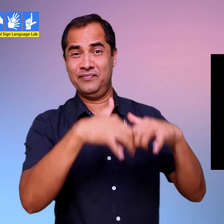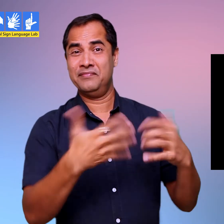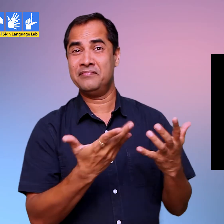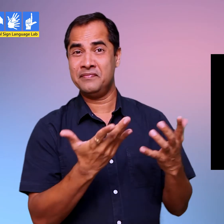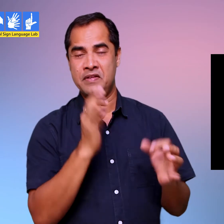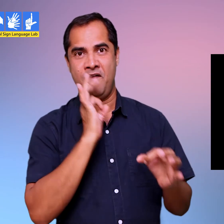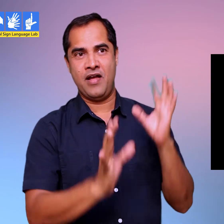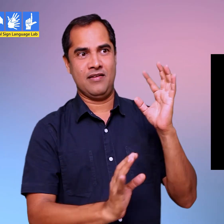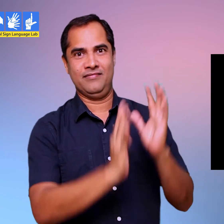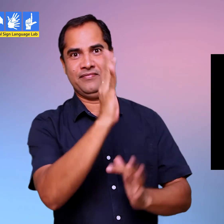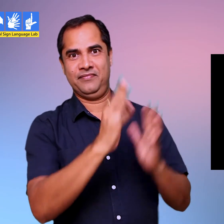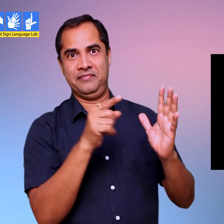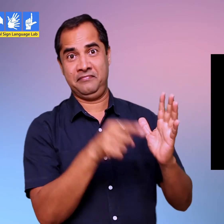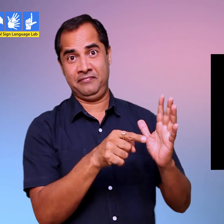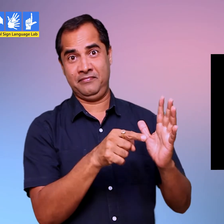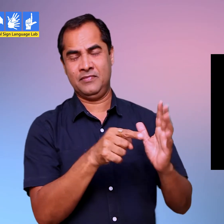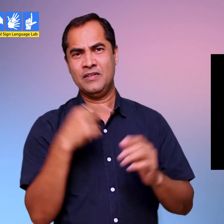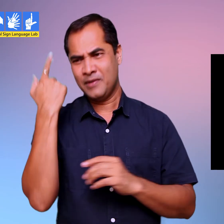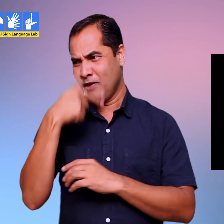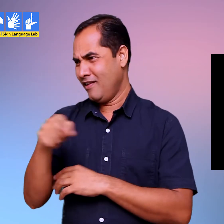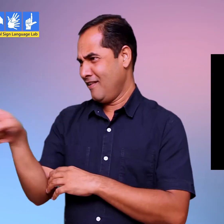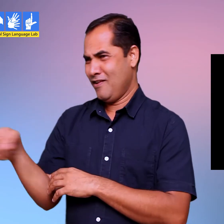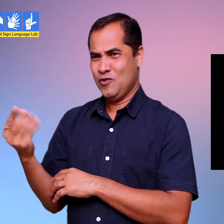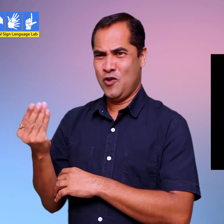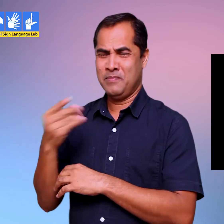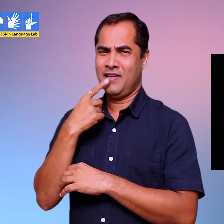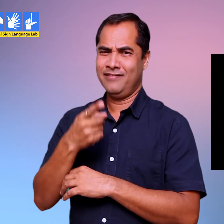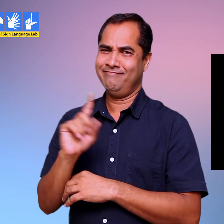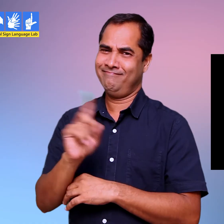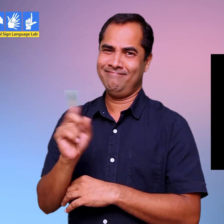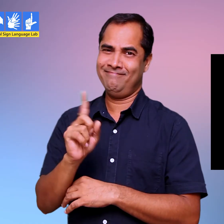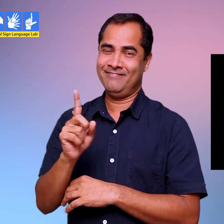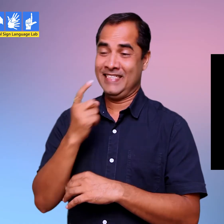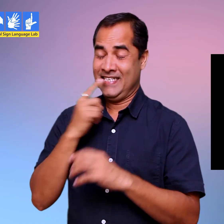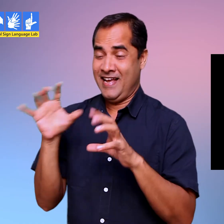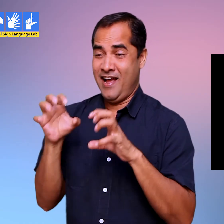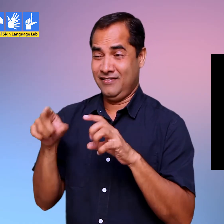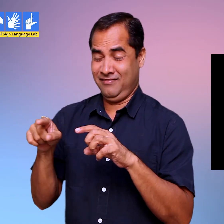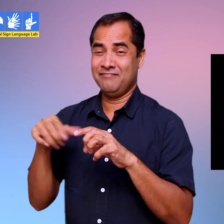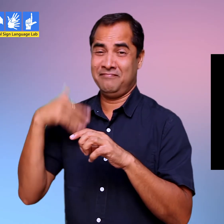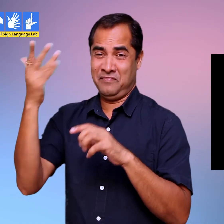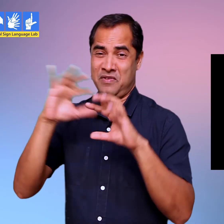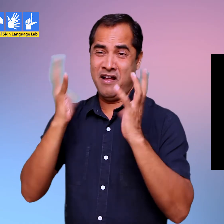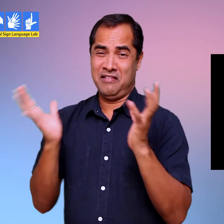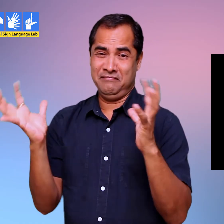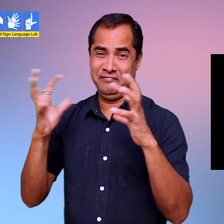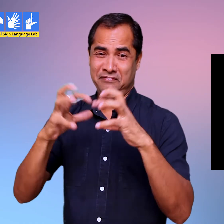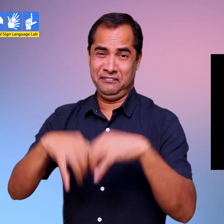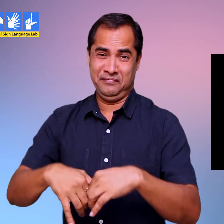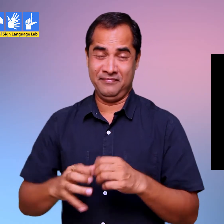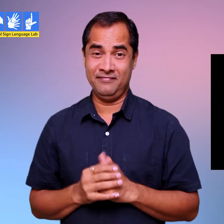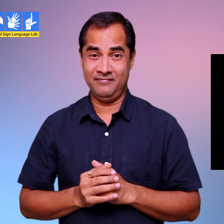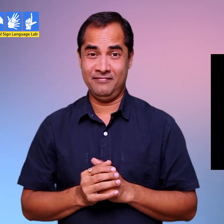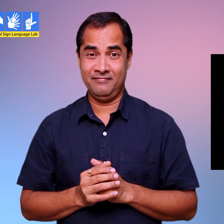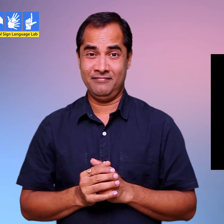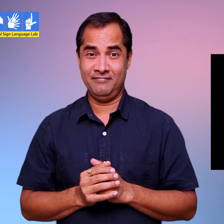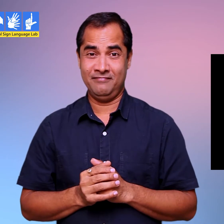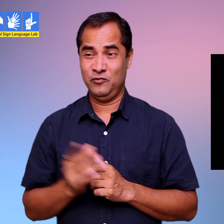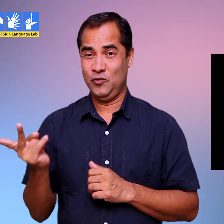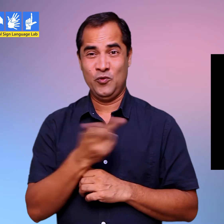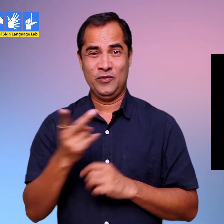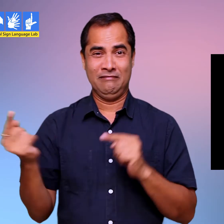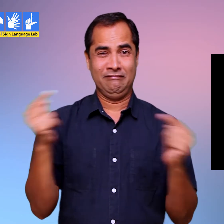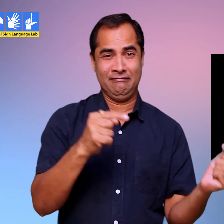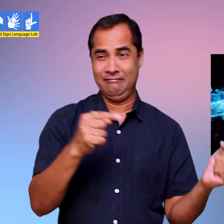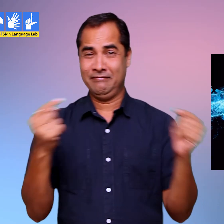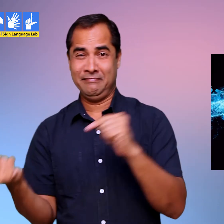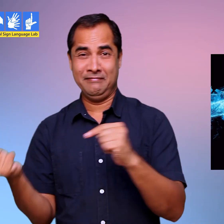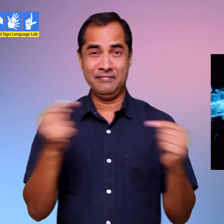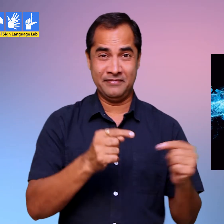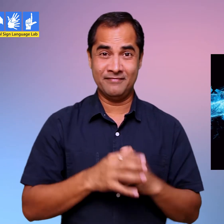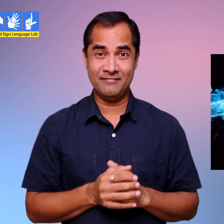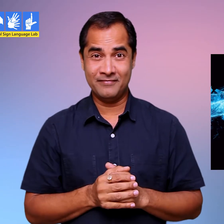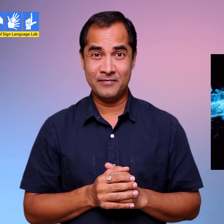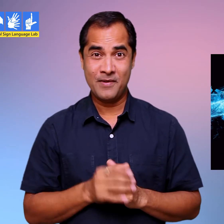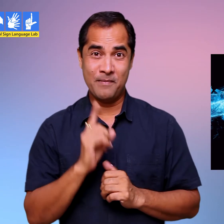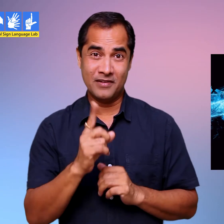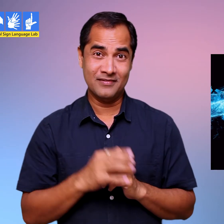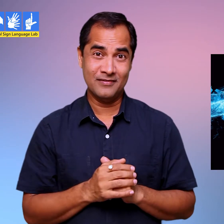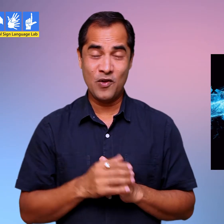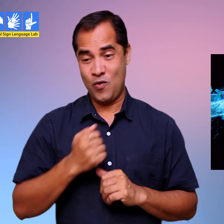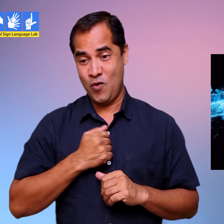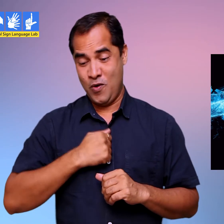in fire, some say in ice. (So, these two groups are in constant argument)